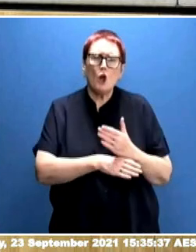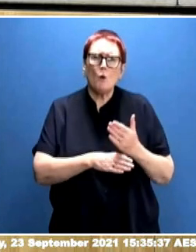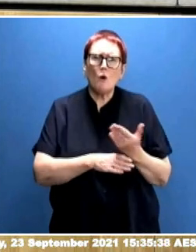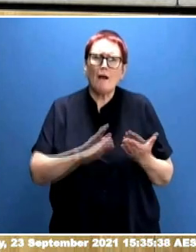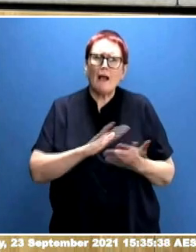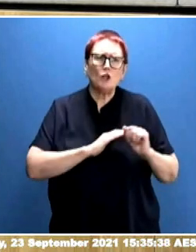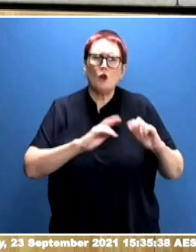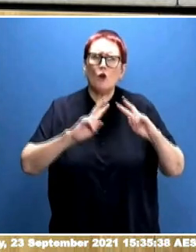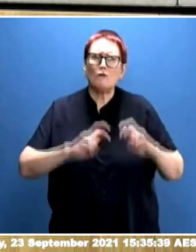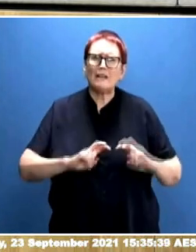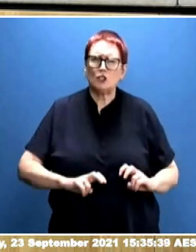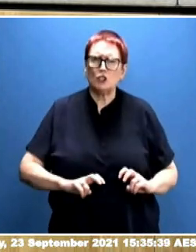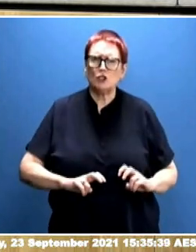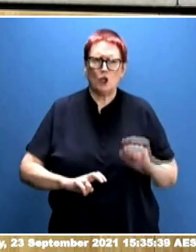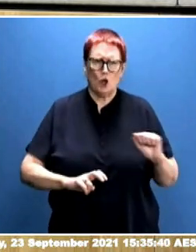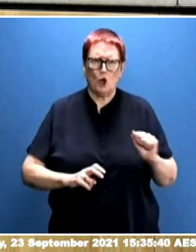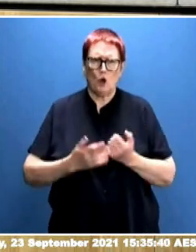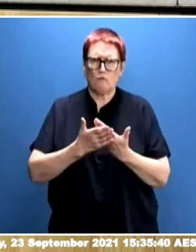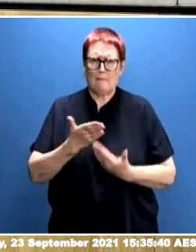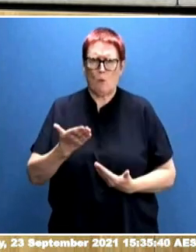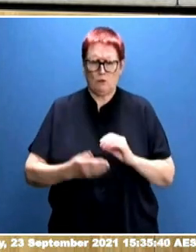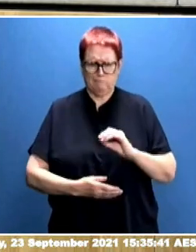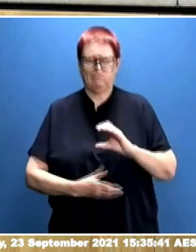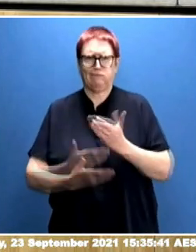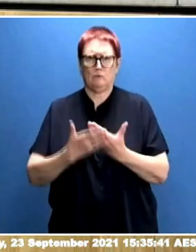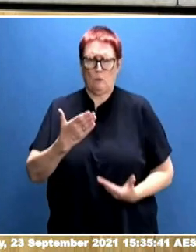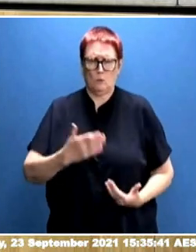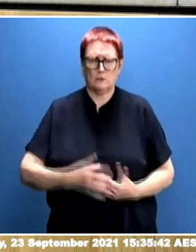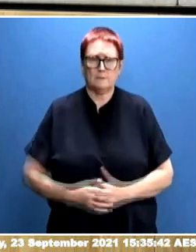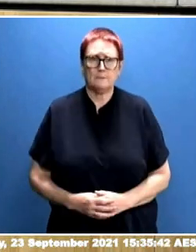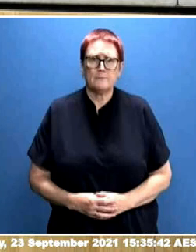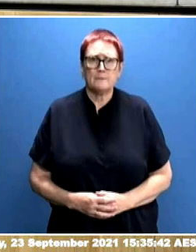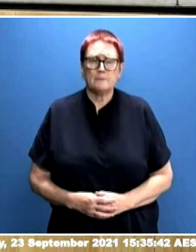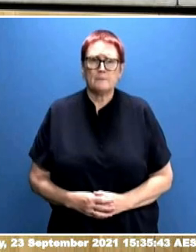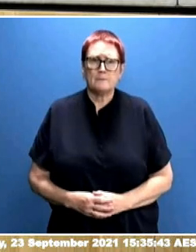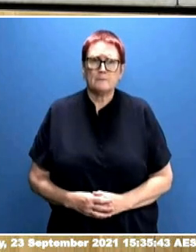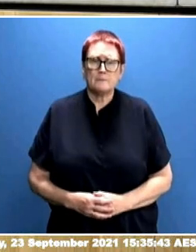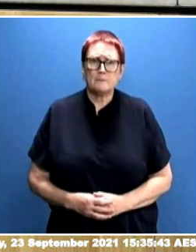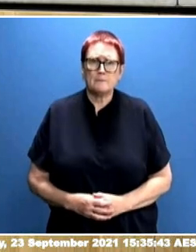Foundation document that she created and a couple of things stood out for me.